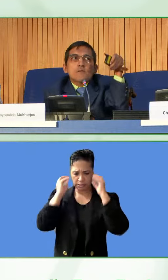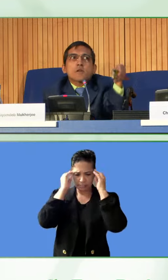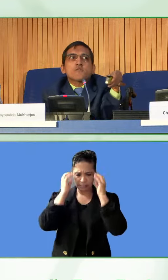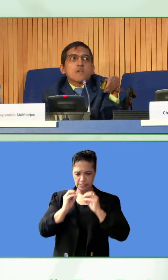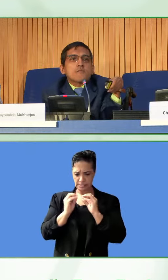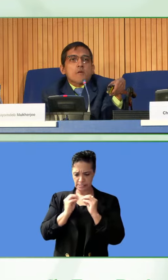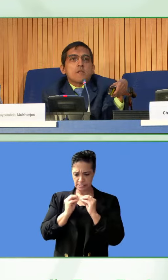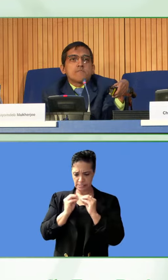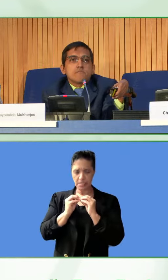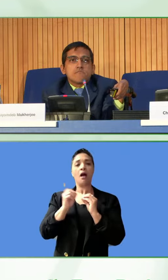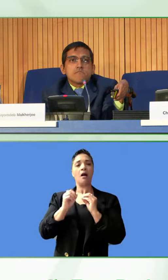that particular problem.